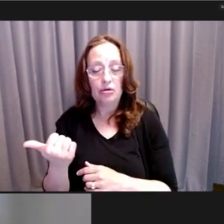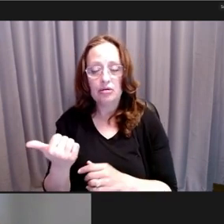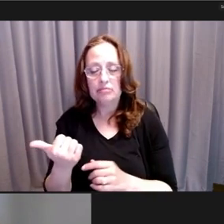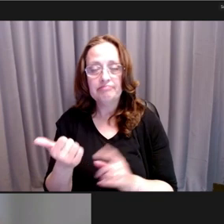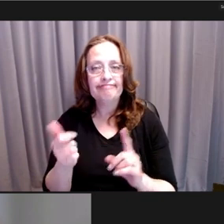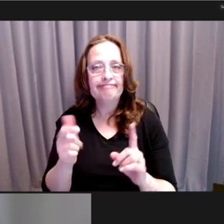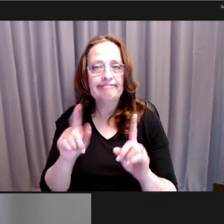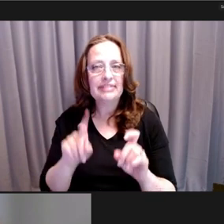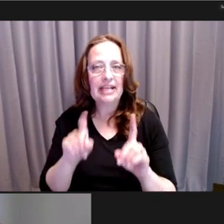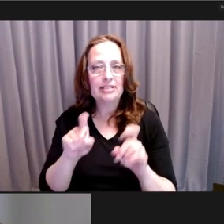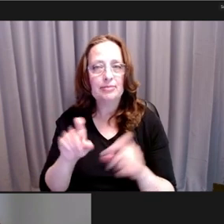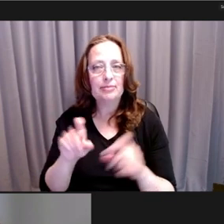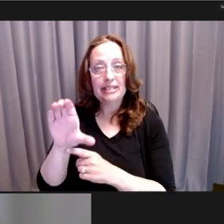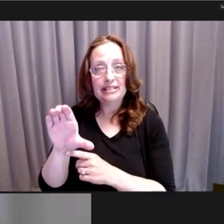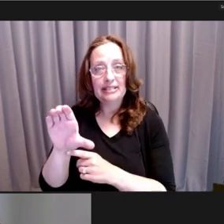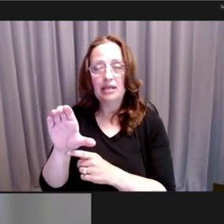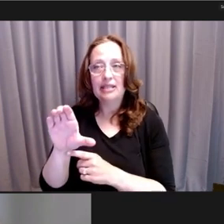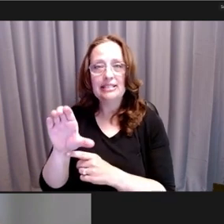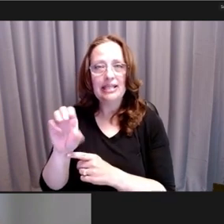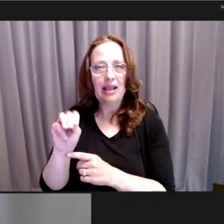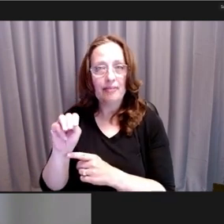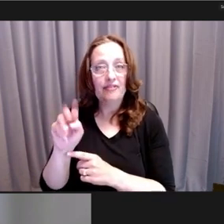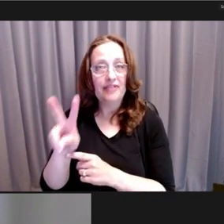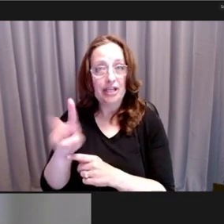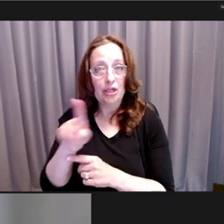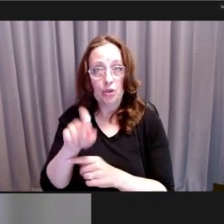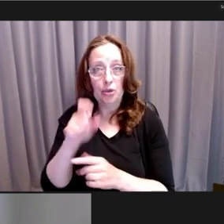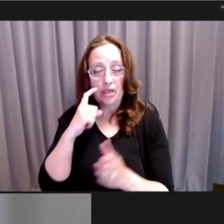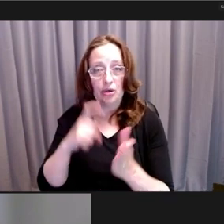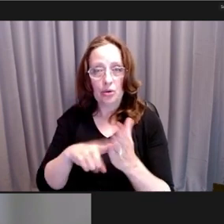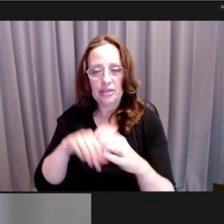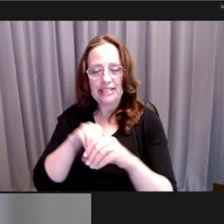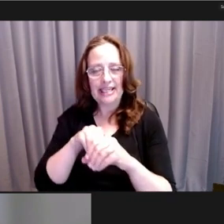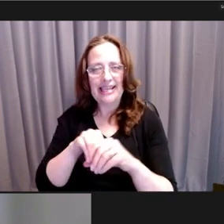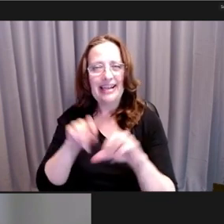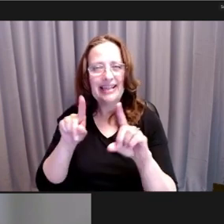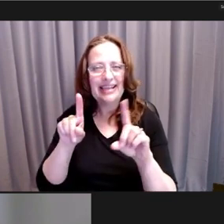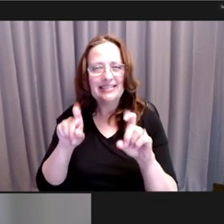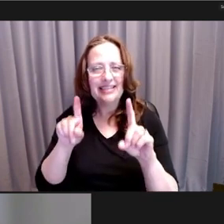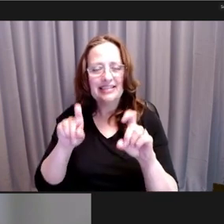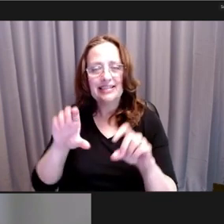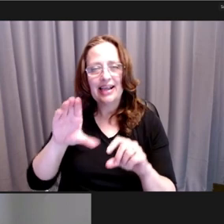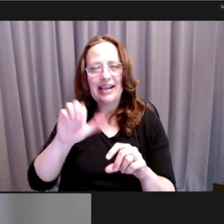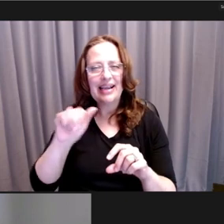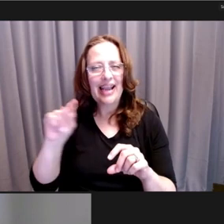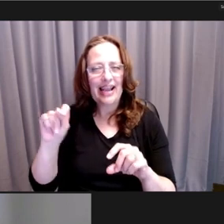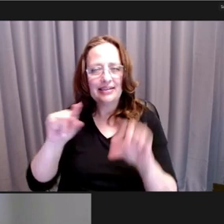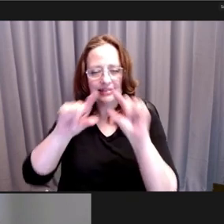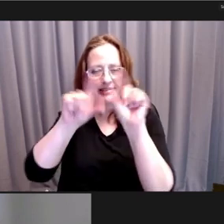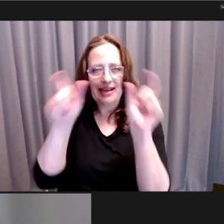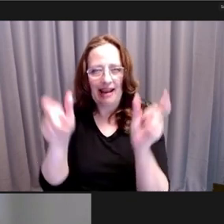Or certain patterns. I would say one sided hearing loss that was progressive... You know,